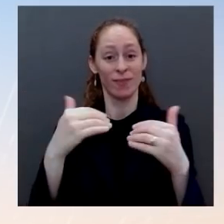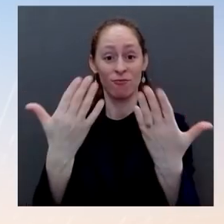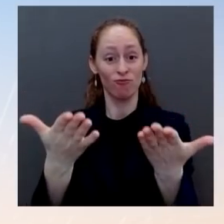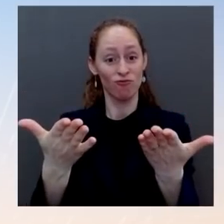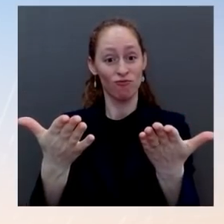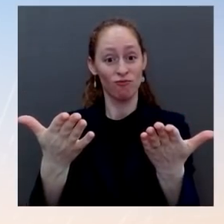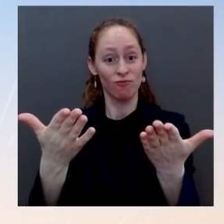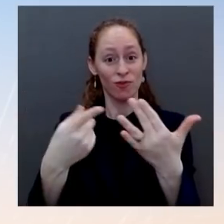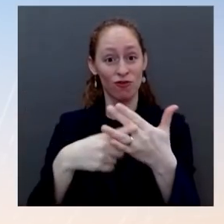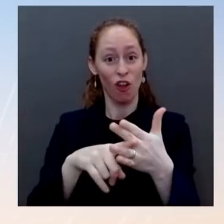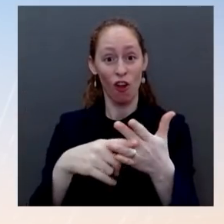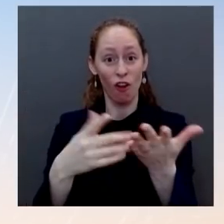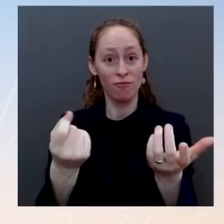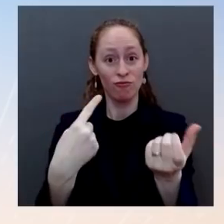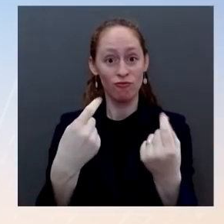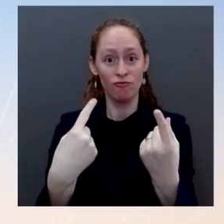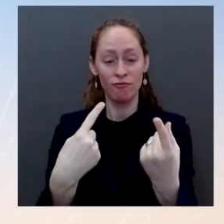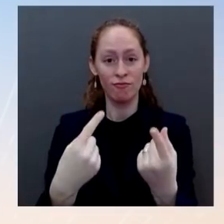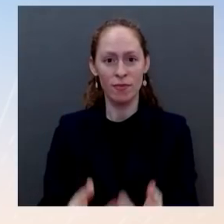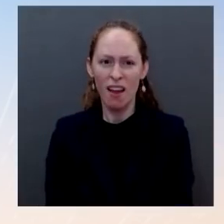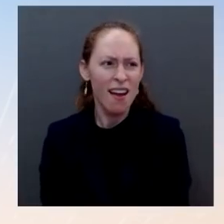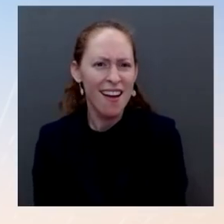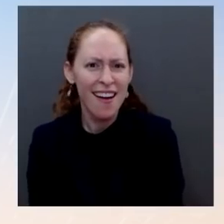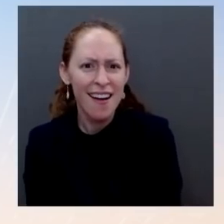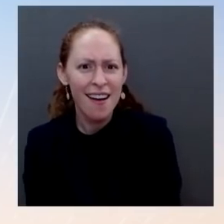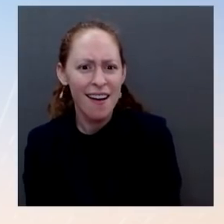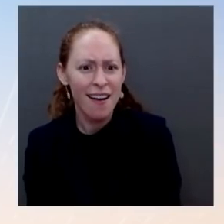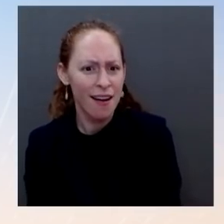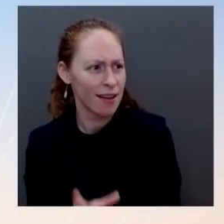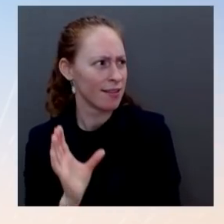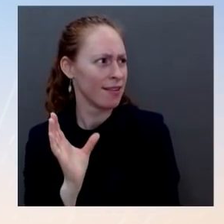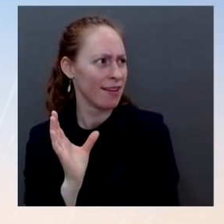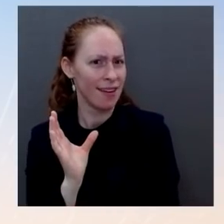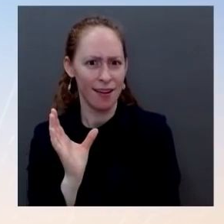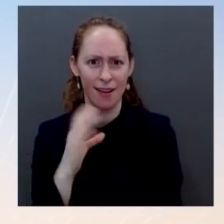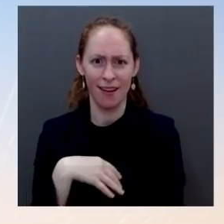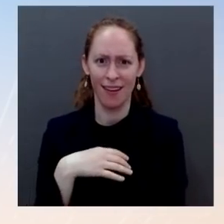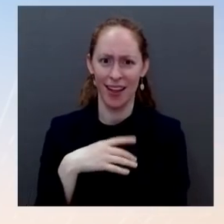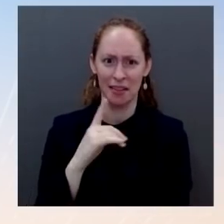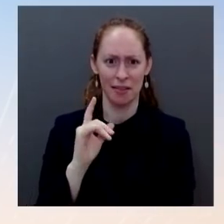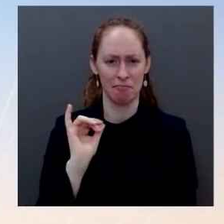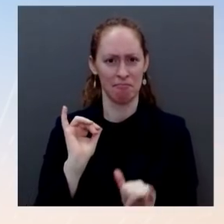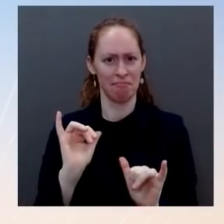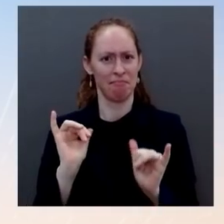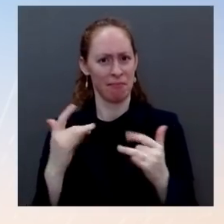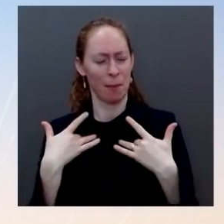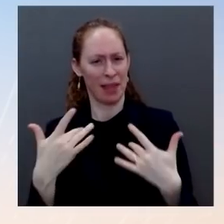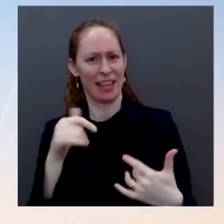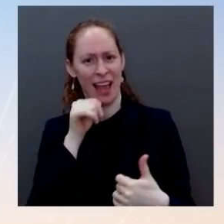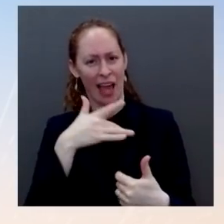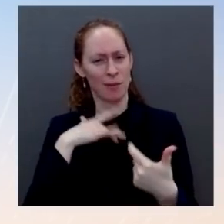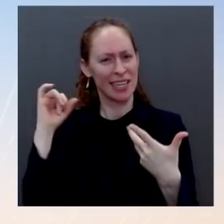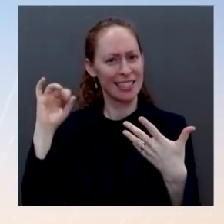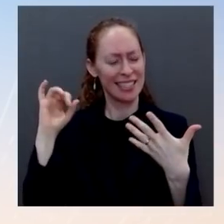Ms. Psaki: I know. I do -- I do like to load you up with updates, so stay tuned for the next briefing. The Press: So, I have one question on the speech